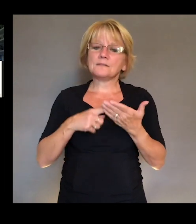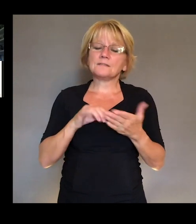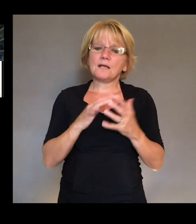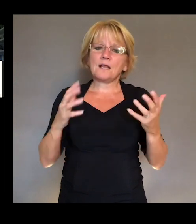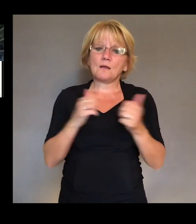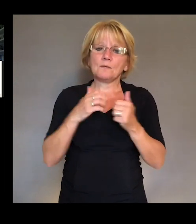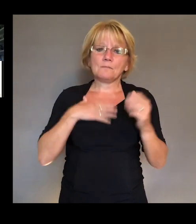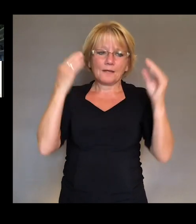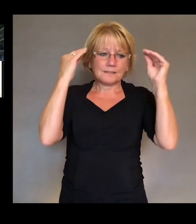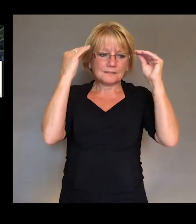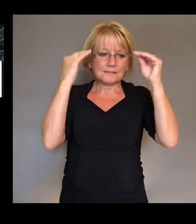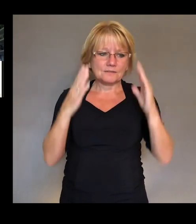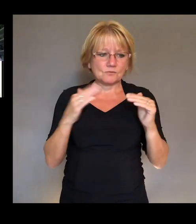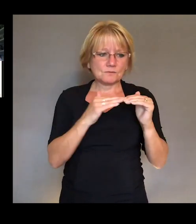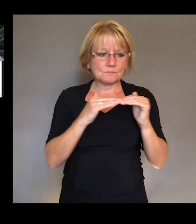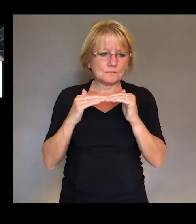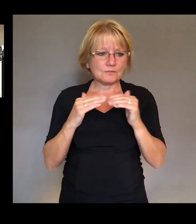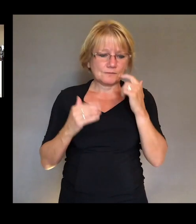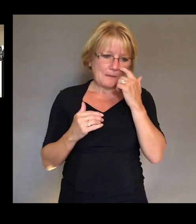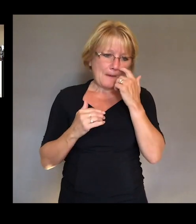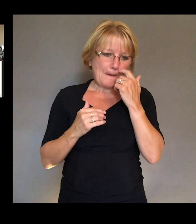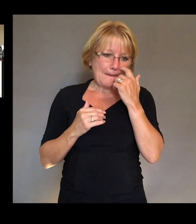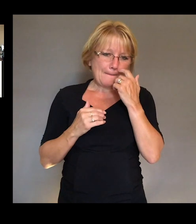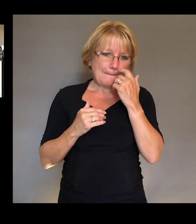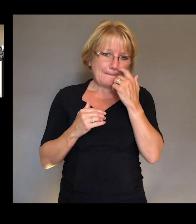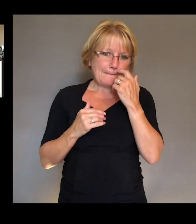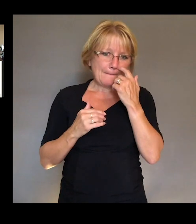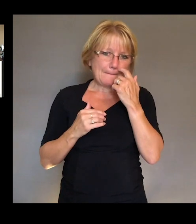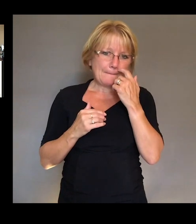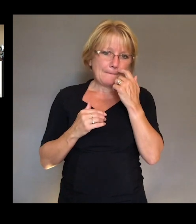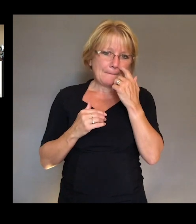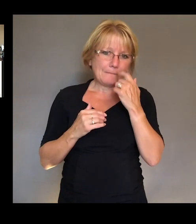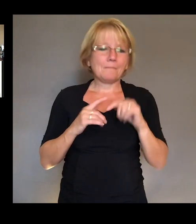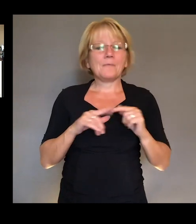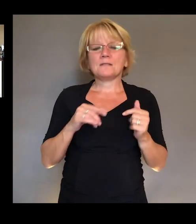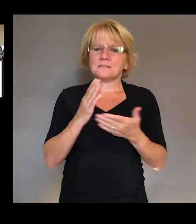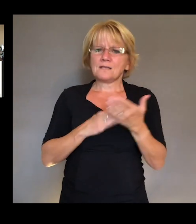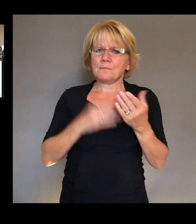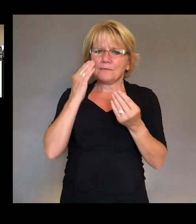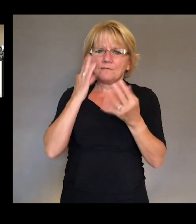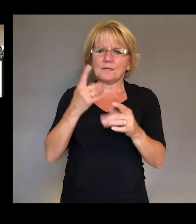because they think that sometimes I tell children things that happen in history that are too cool, for first graders to know.